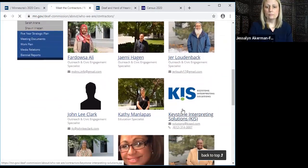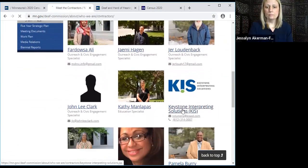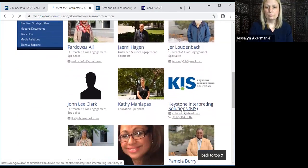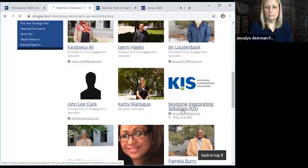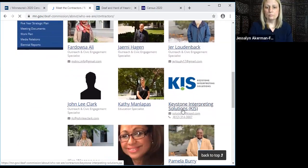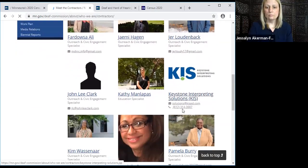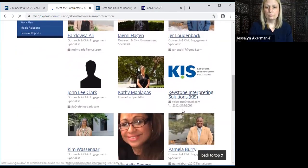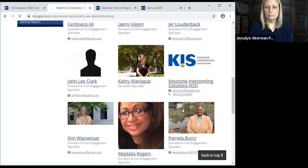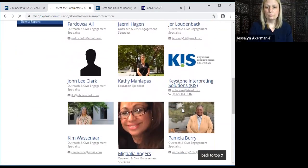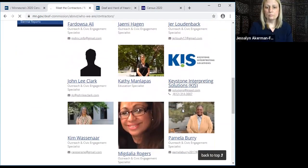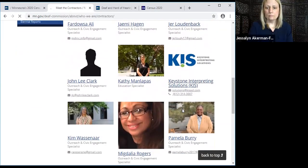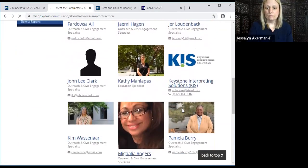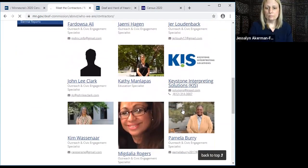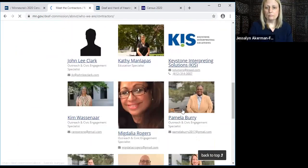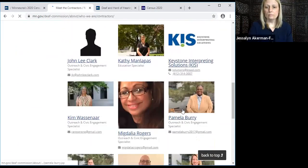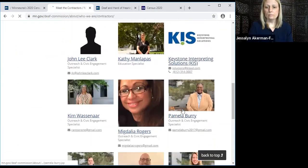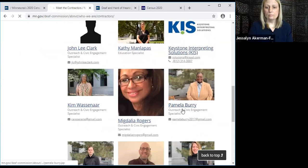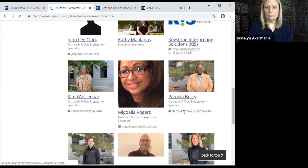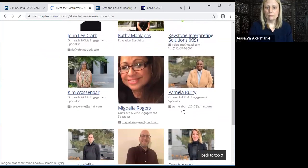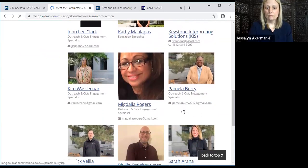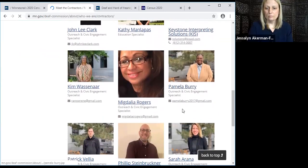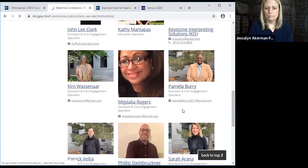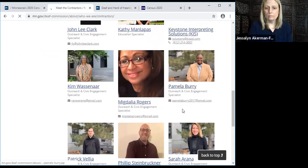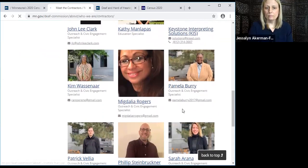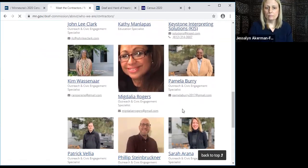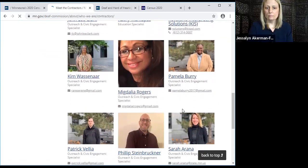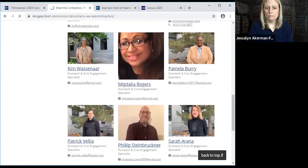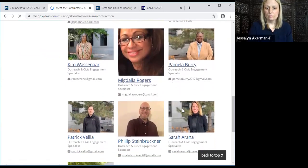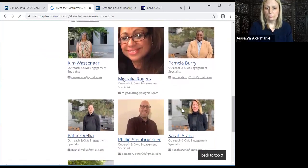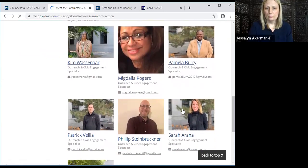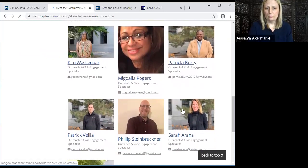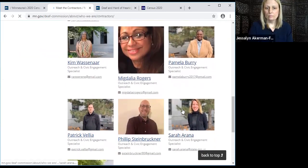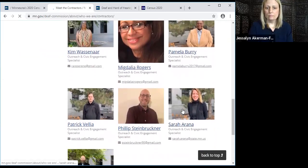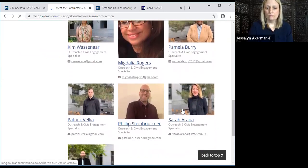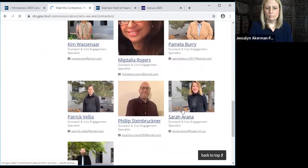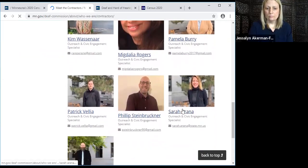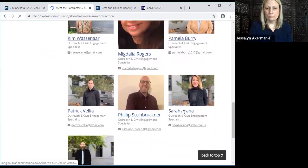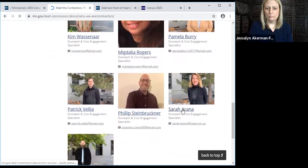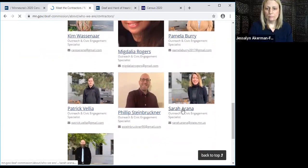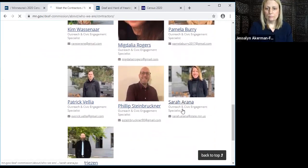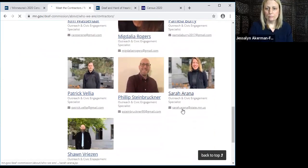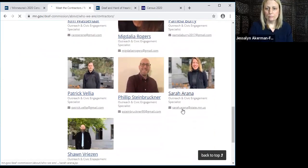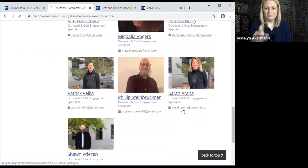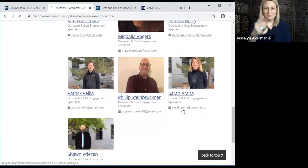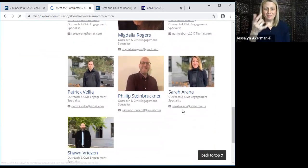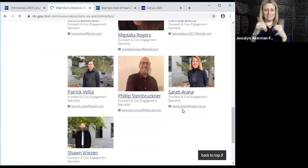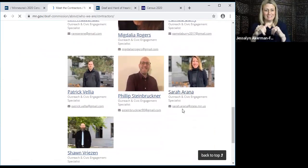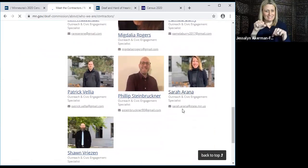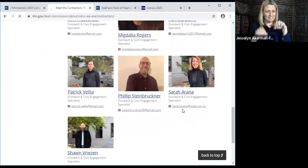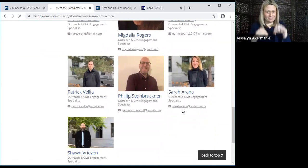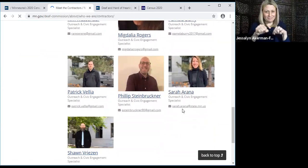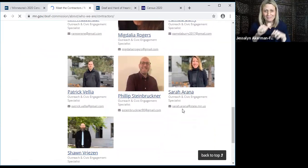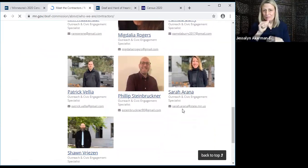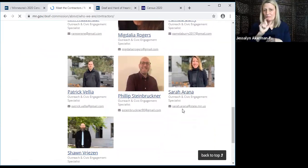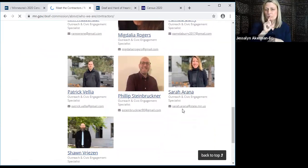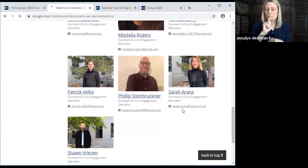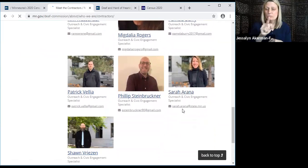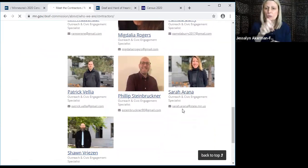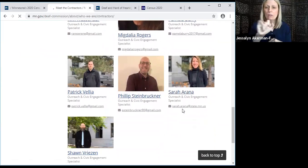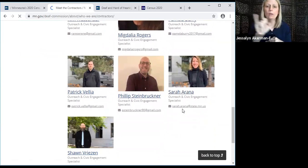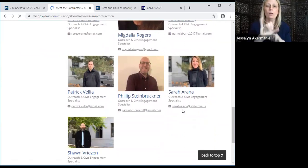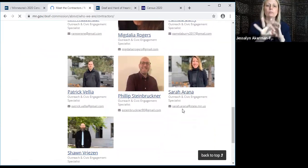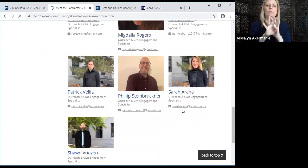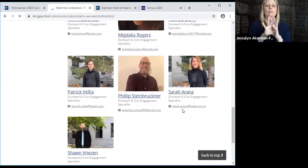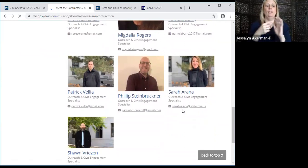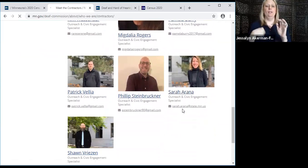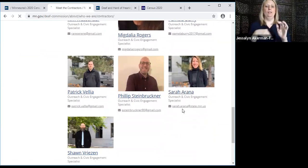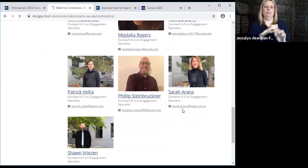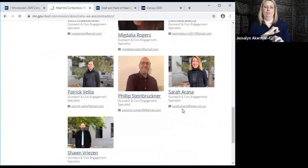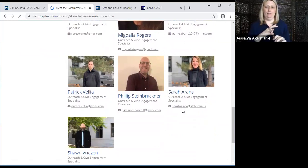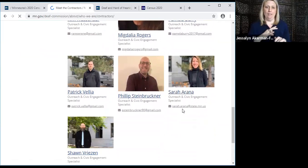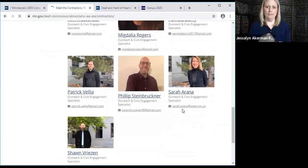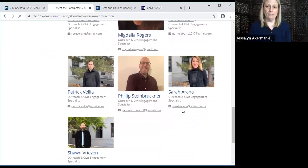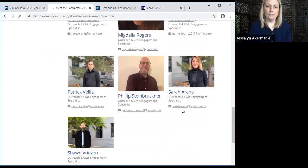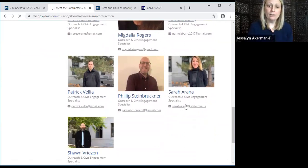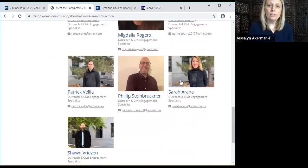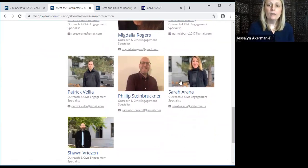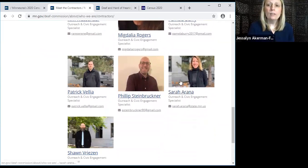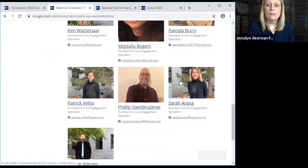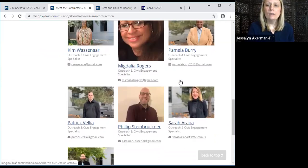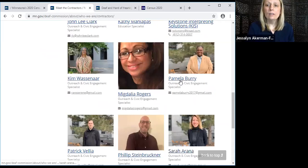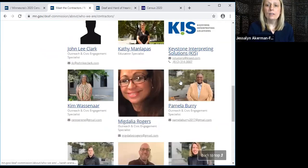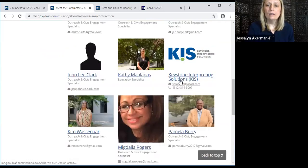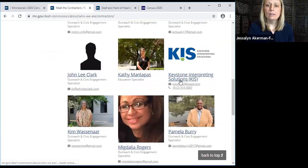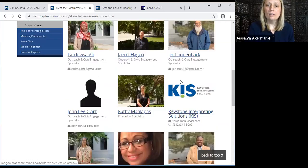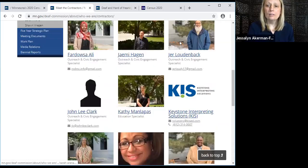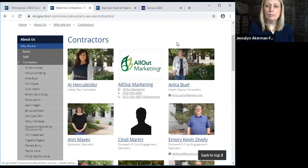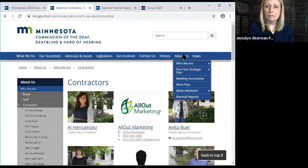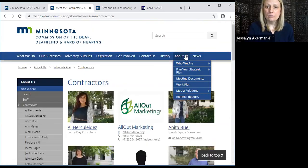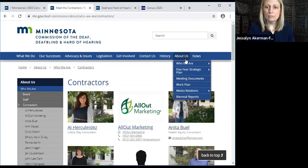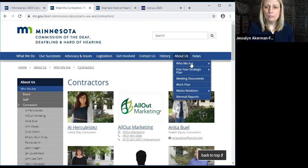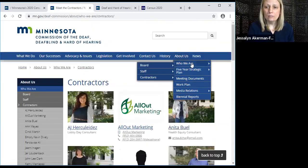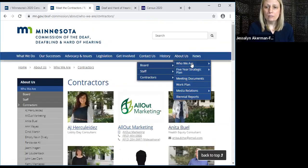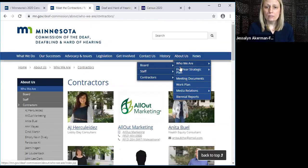as their contact information.